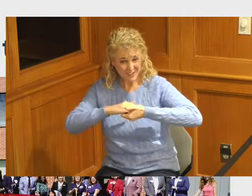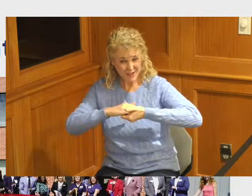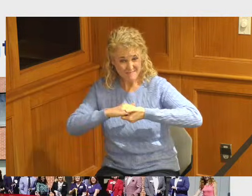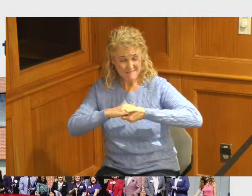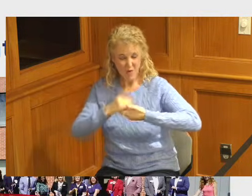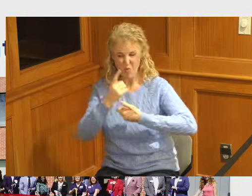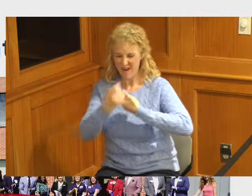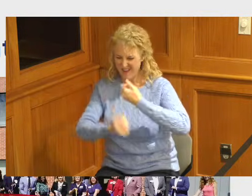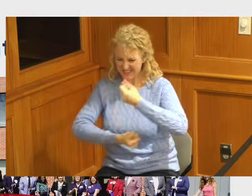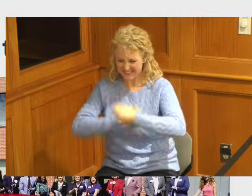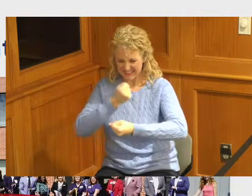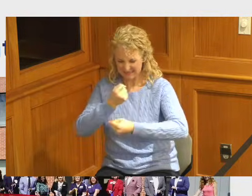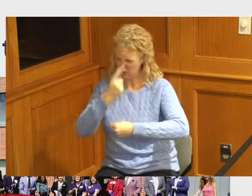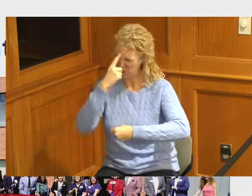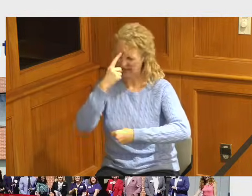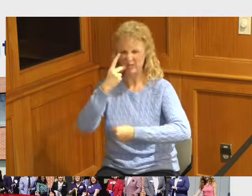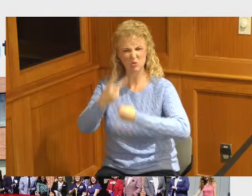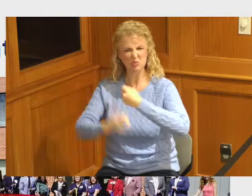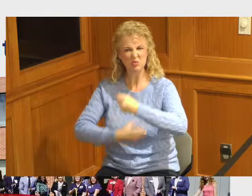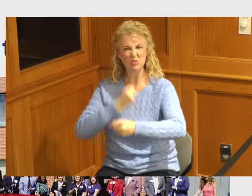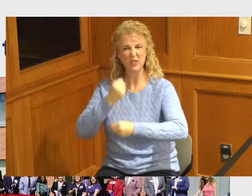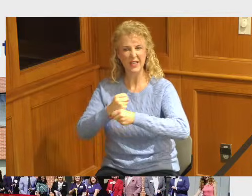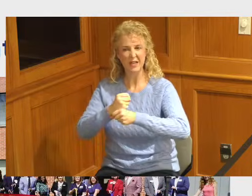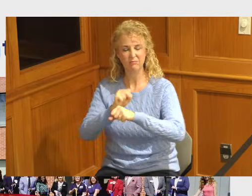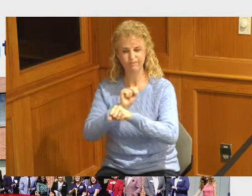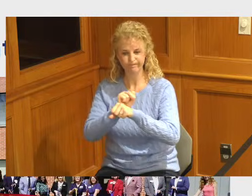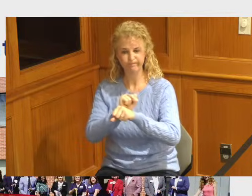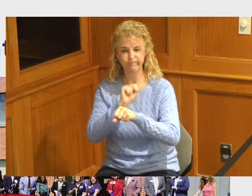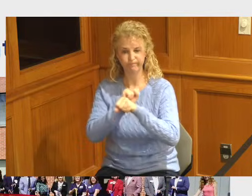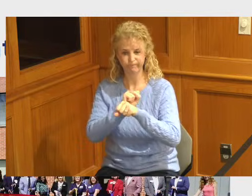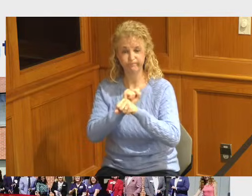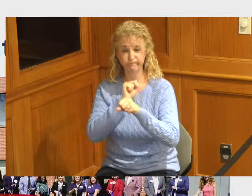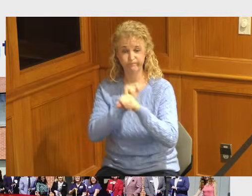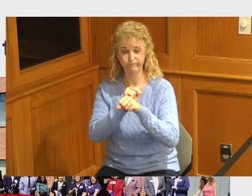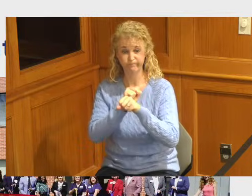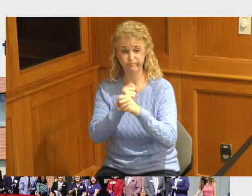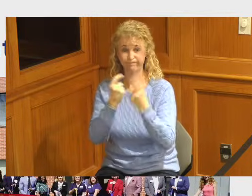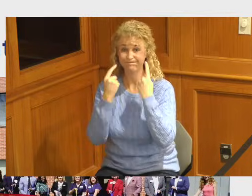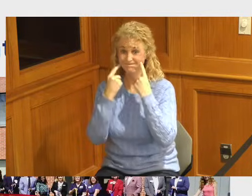year work probably two years working together to get to the end point where we could be confident